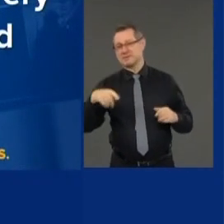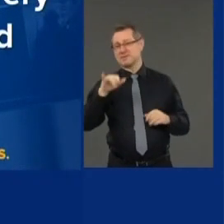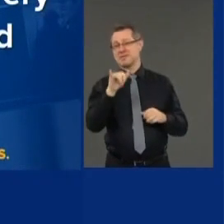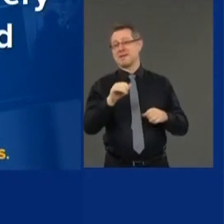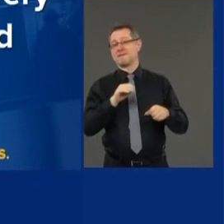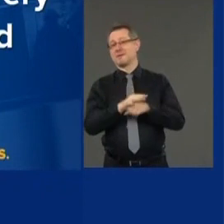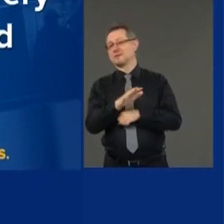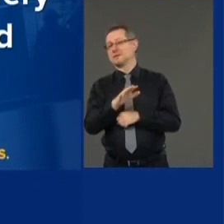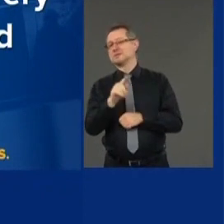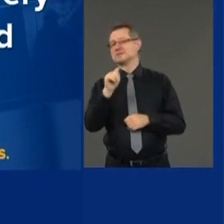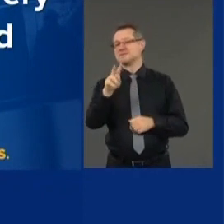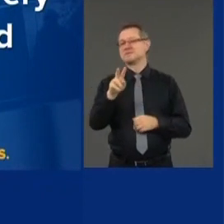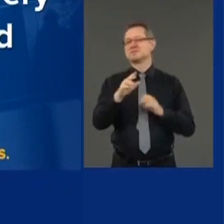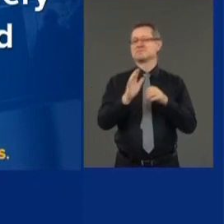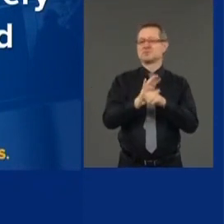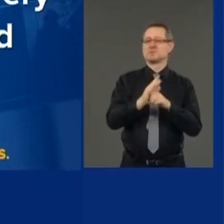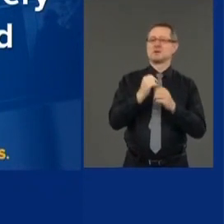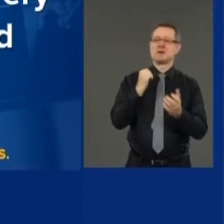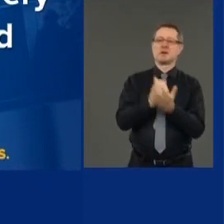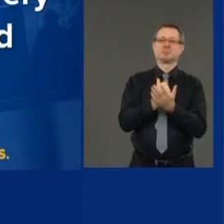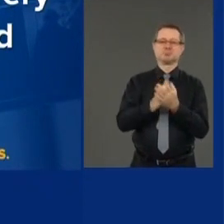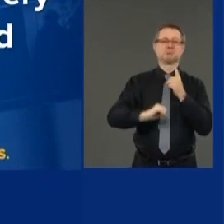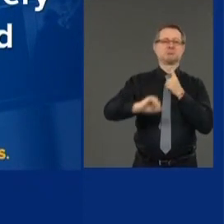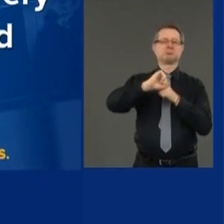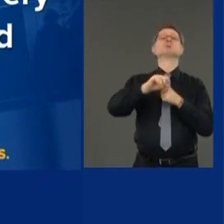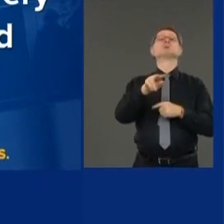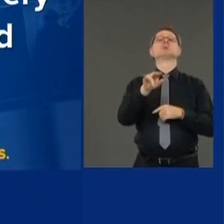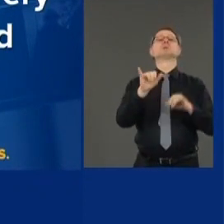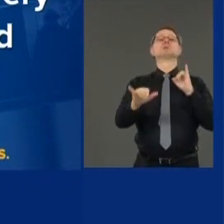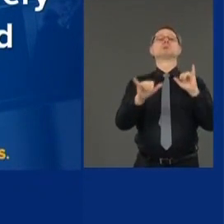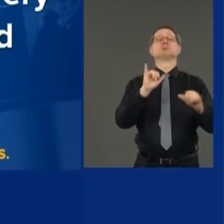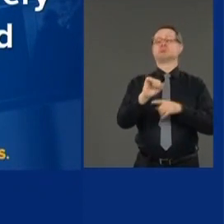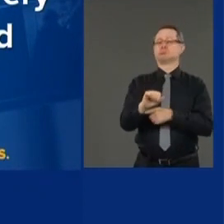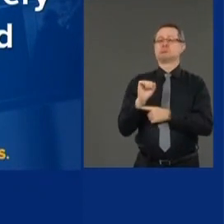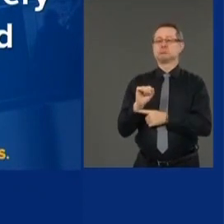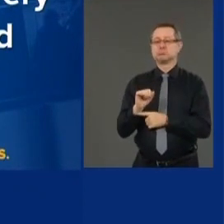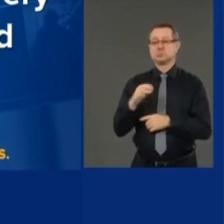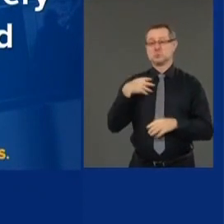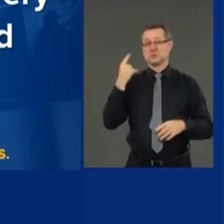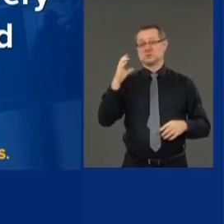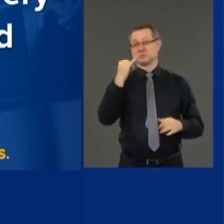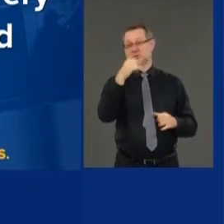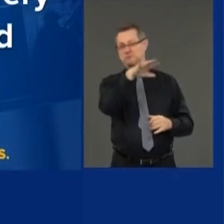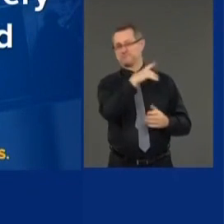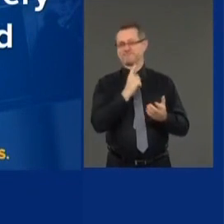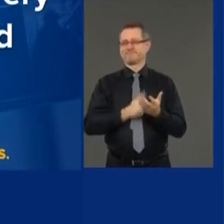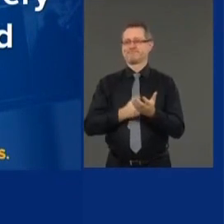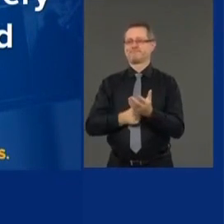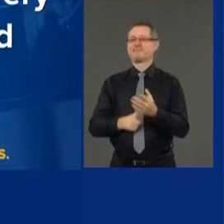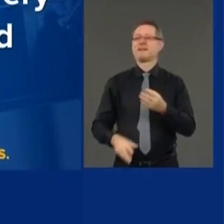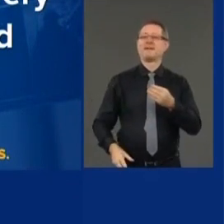DISEASE.